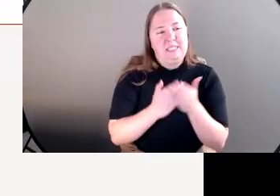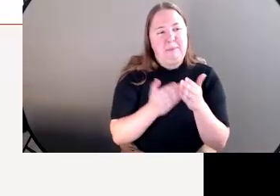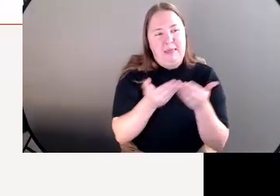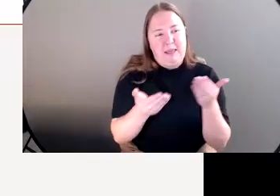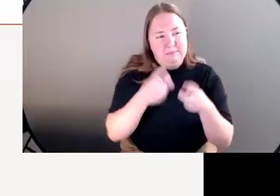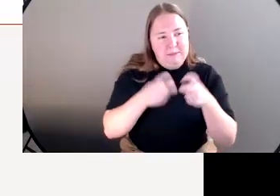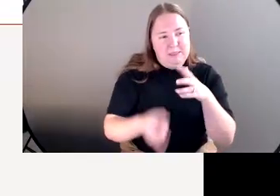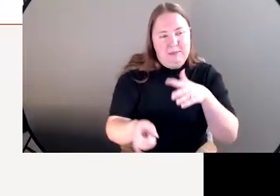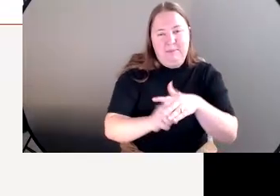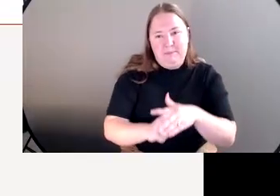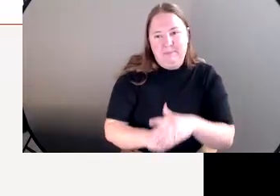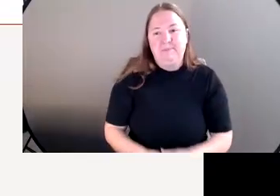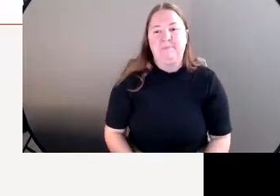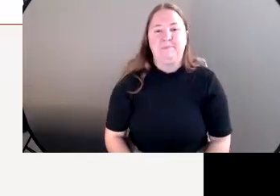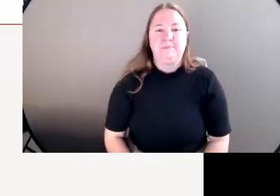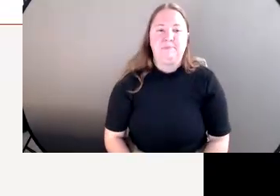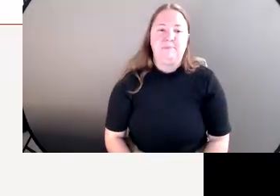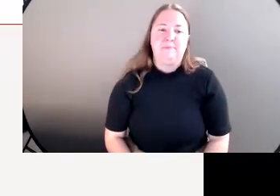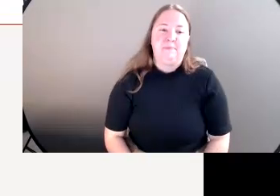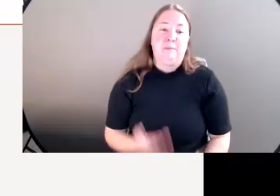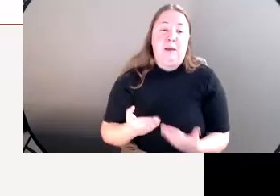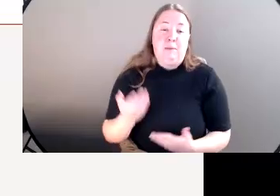So again, this may be something you have come across.